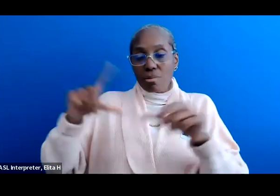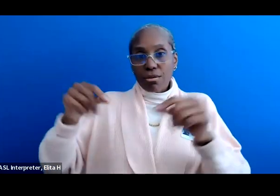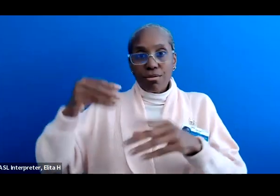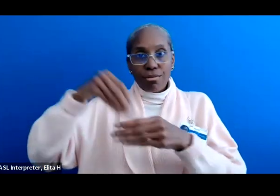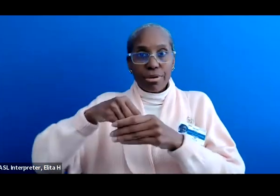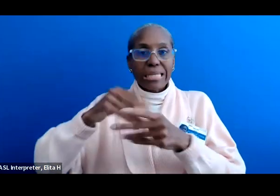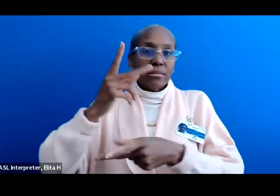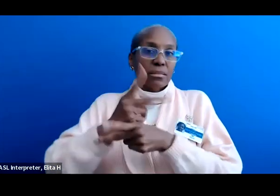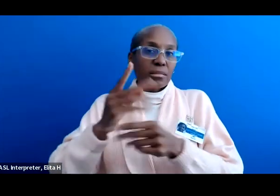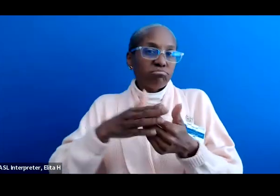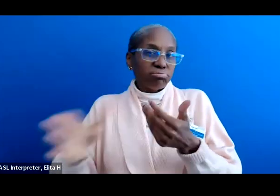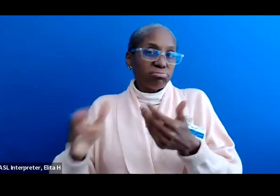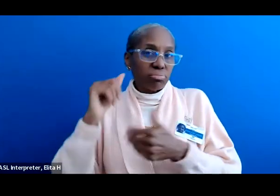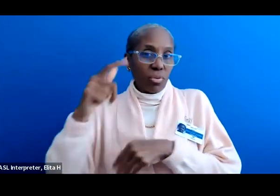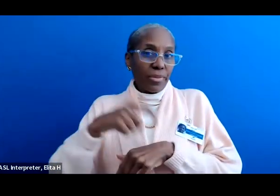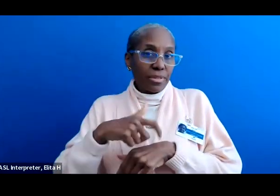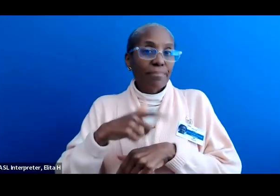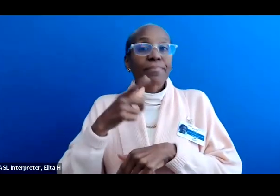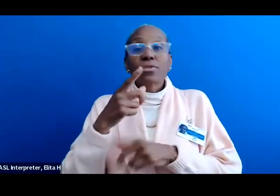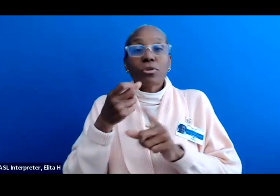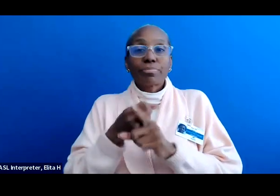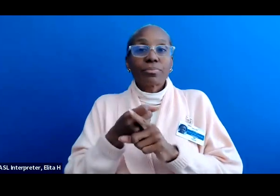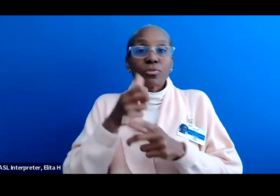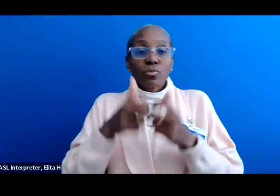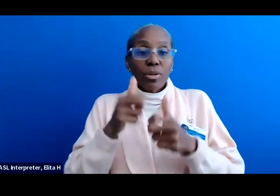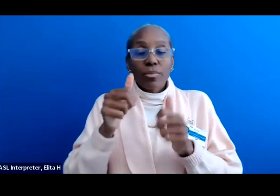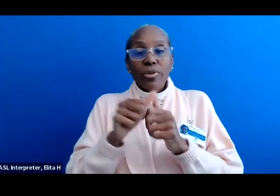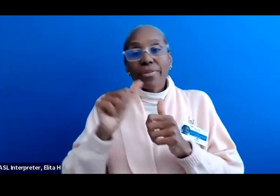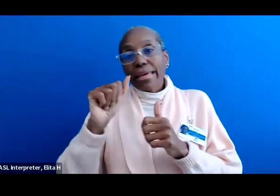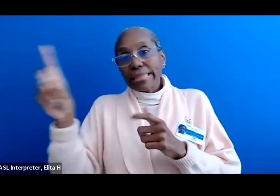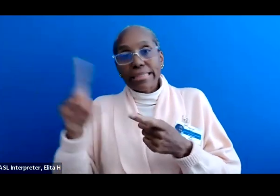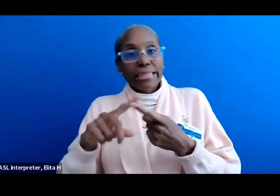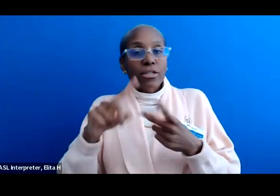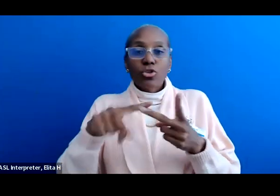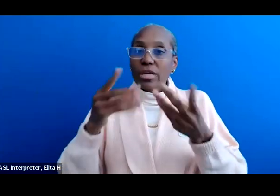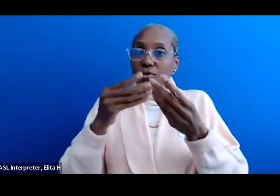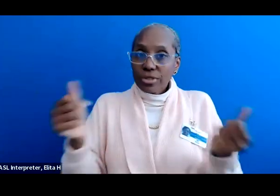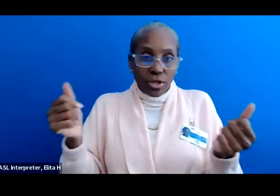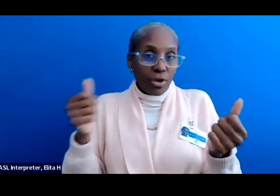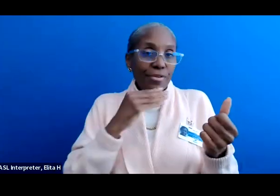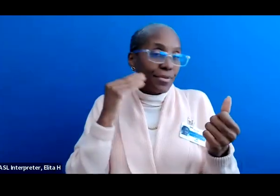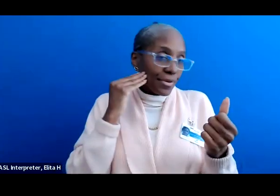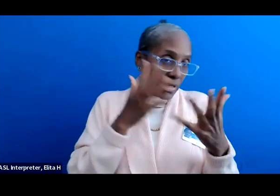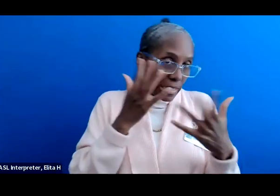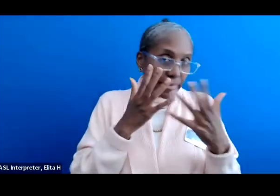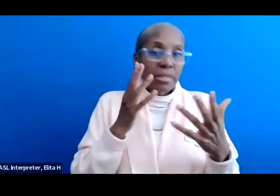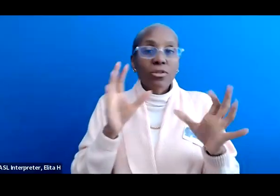keep with you at all times, so if you have a problem with your AD, and you can't get it resolved at home doing the things like checking